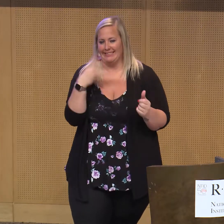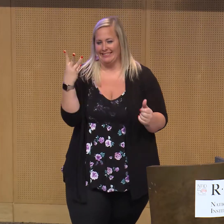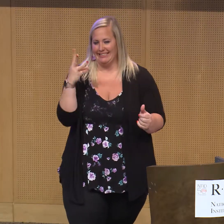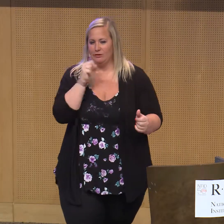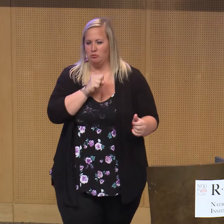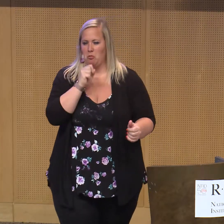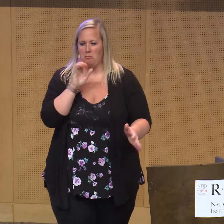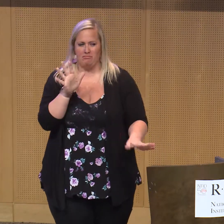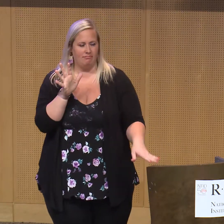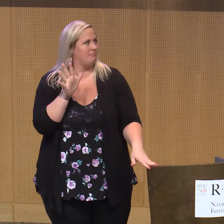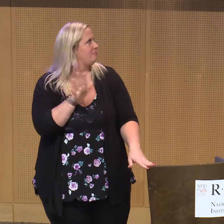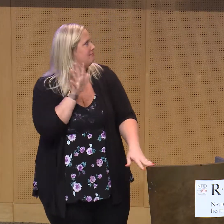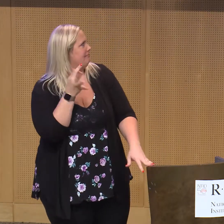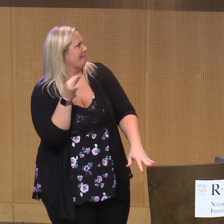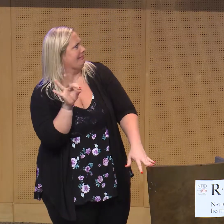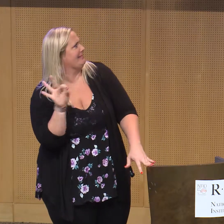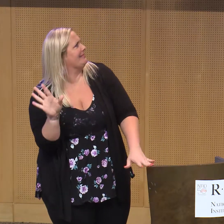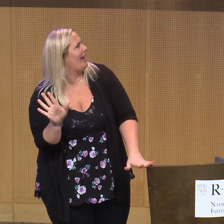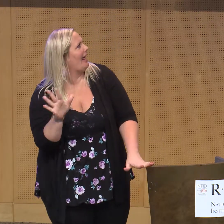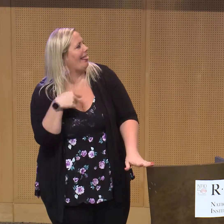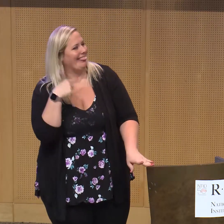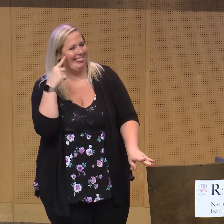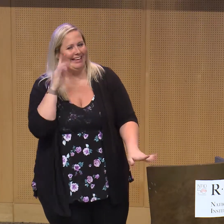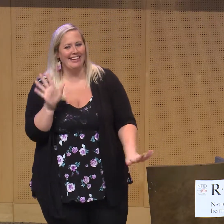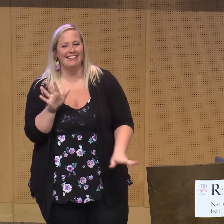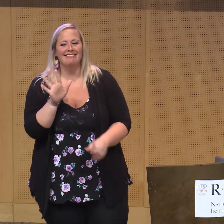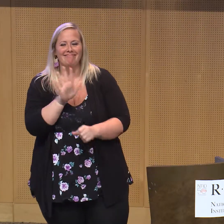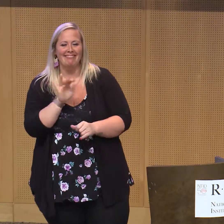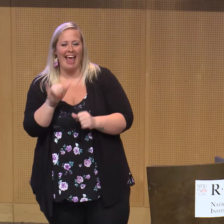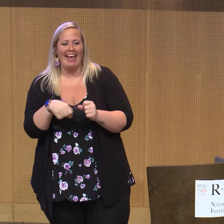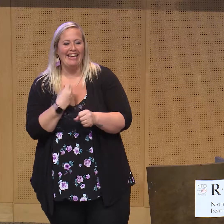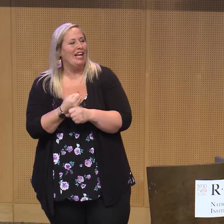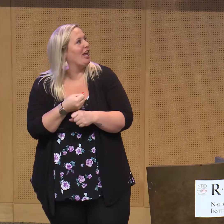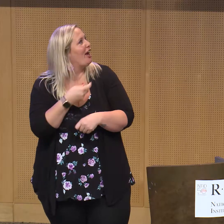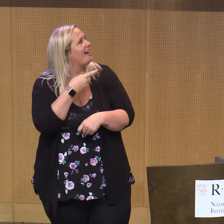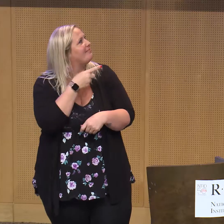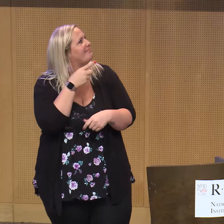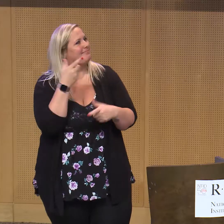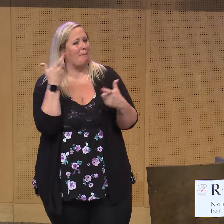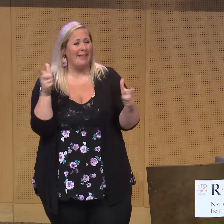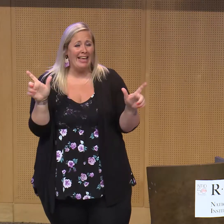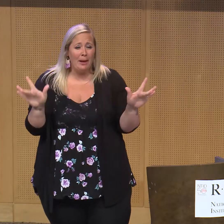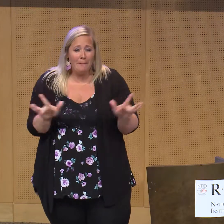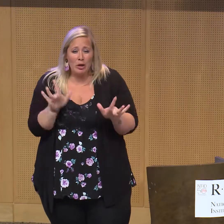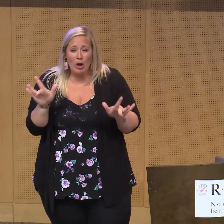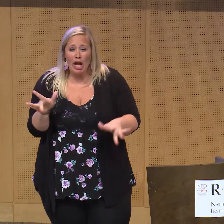How did I get into design? I was about 16 years old-- think it was 1999--